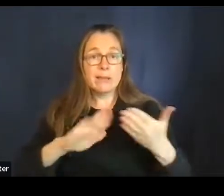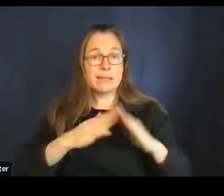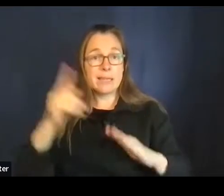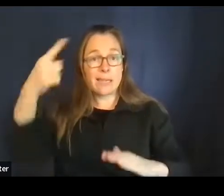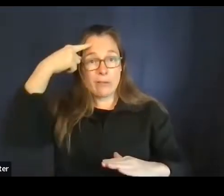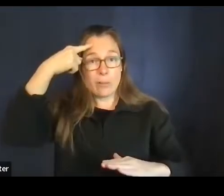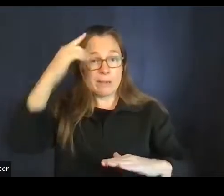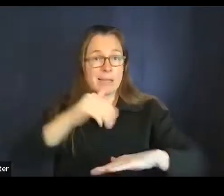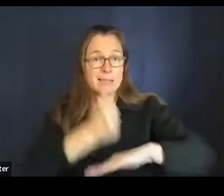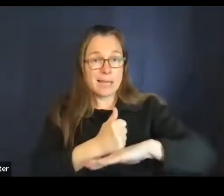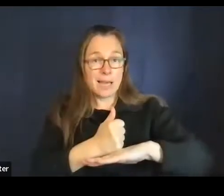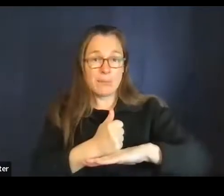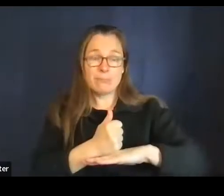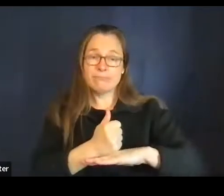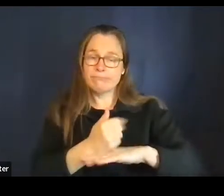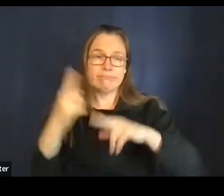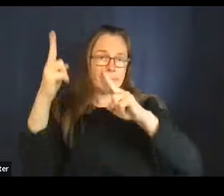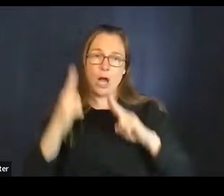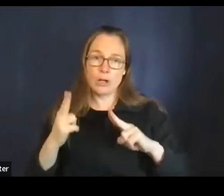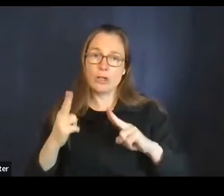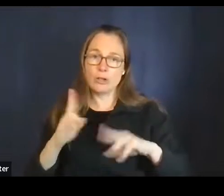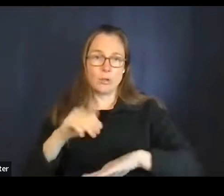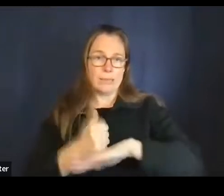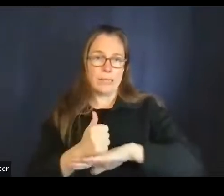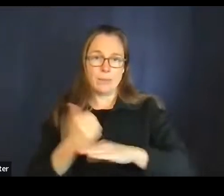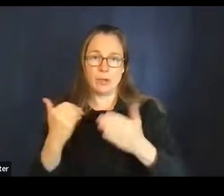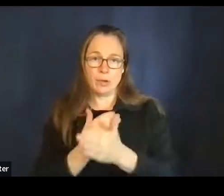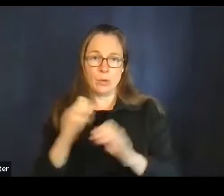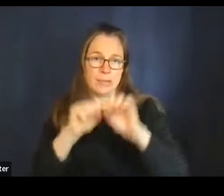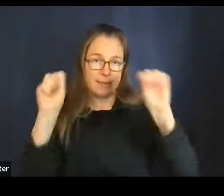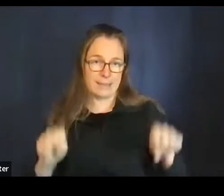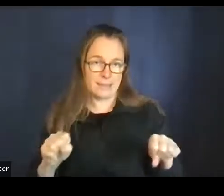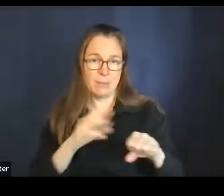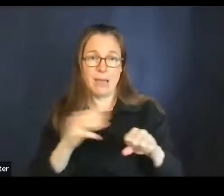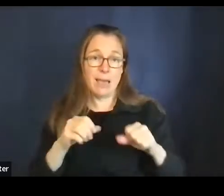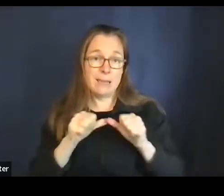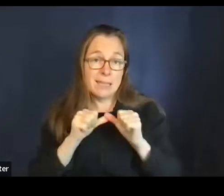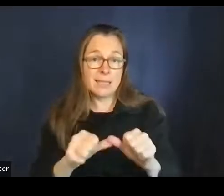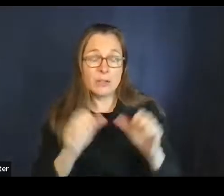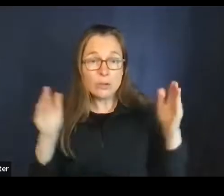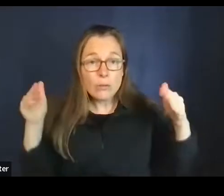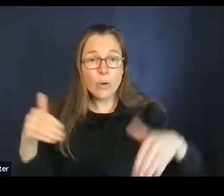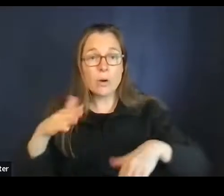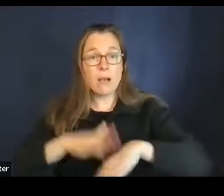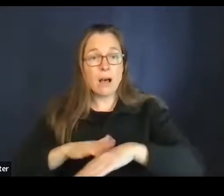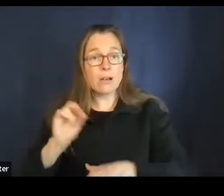work on delivering these promises while remaining focused on the core values that Director Watson just identified.